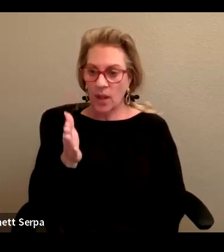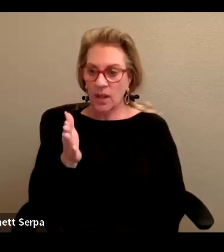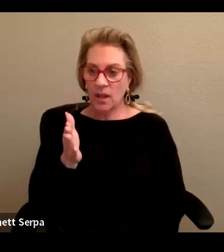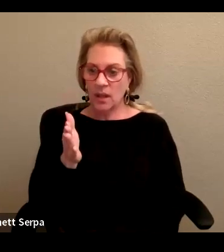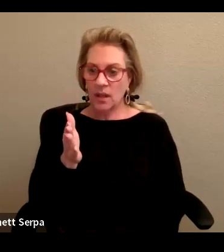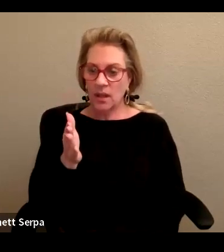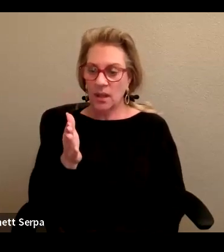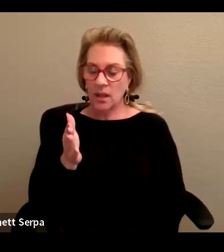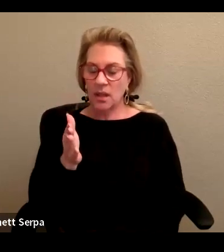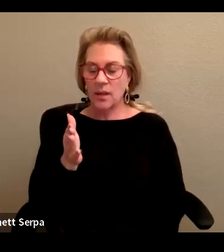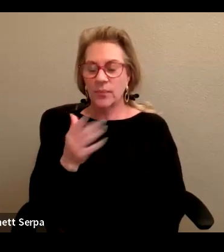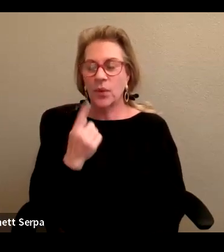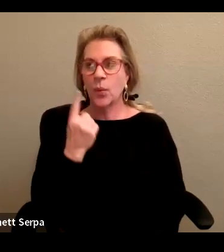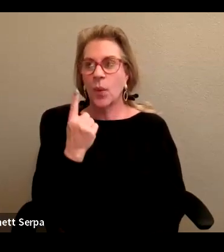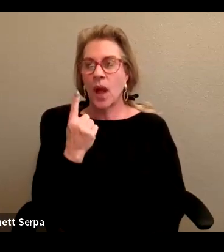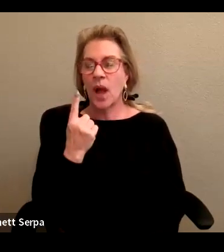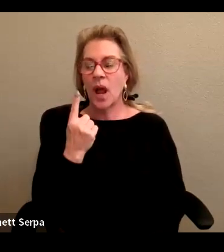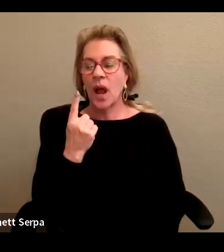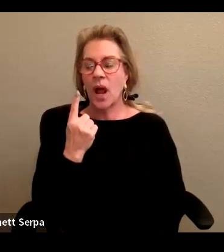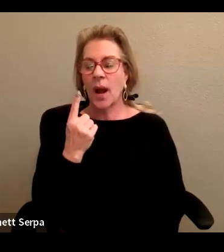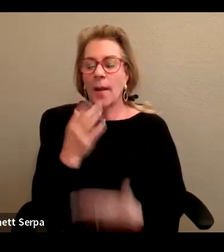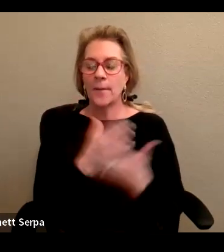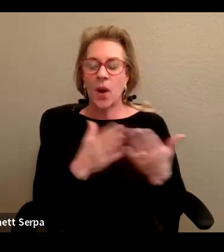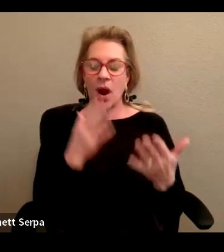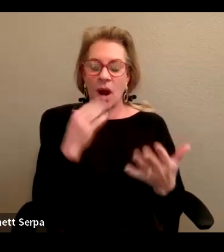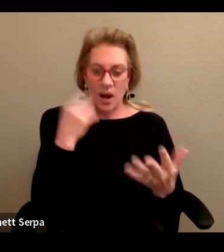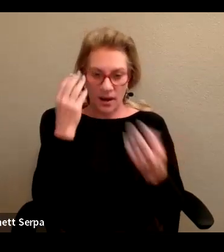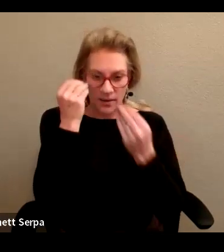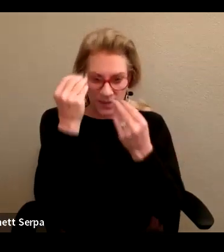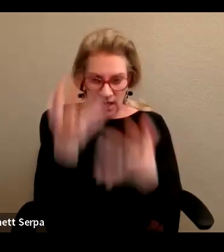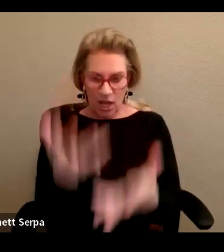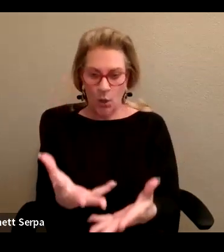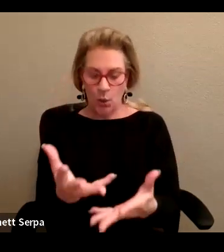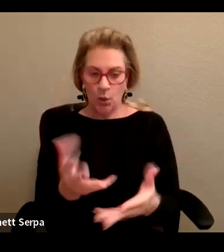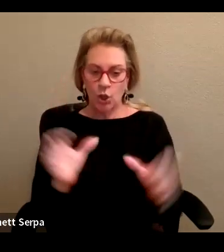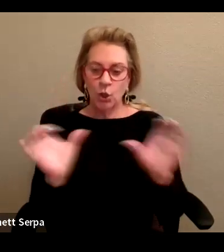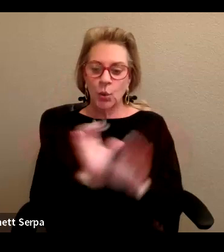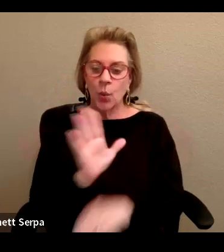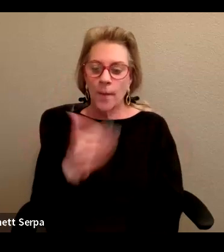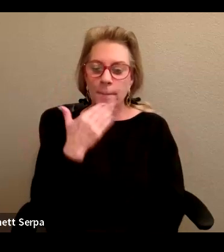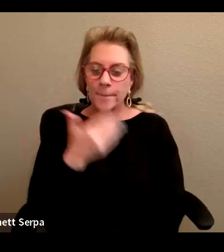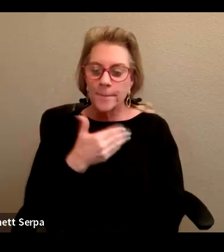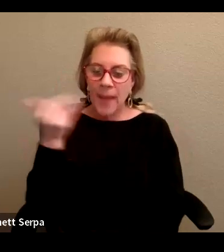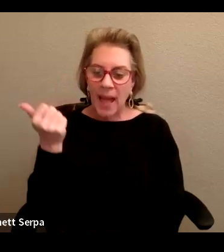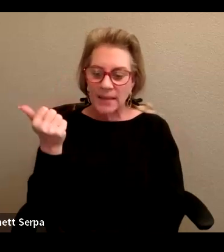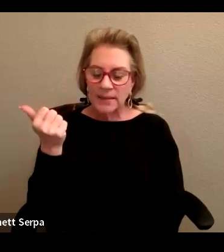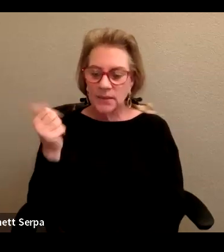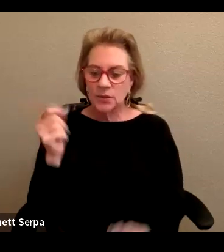sort of the one piece of information that I will leave with folks is to do your best to understand